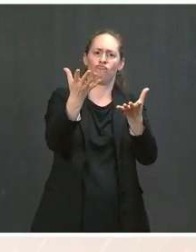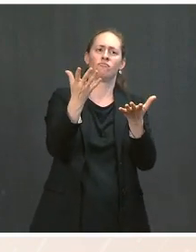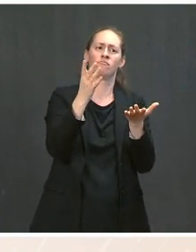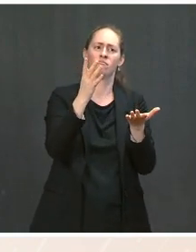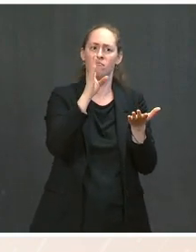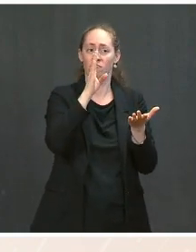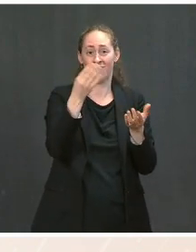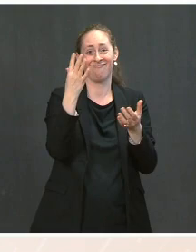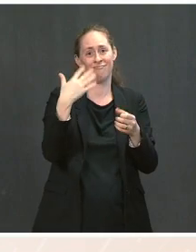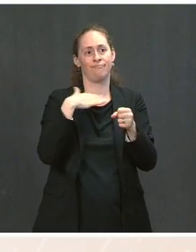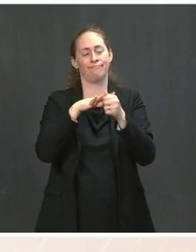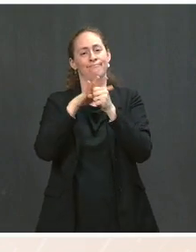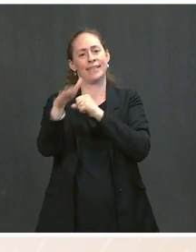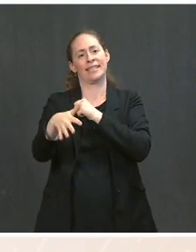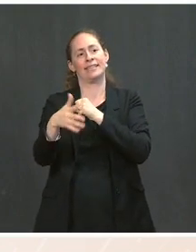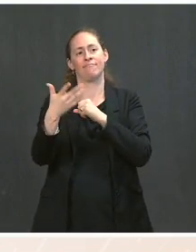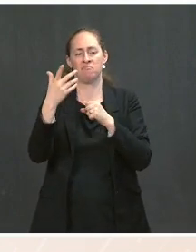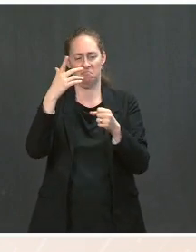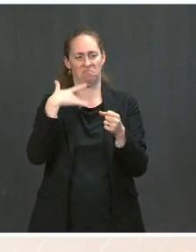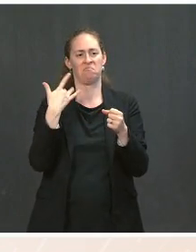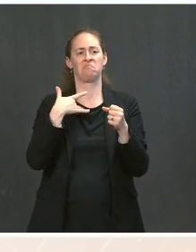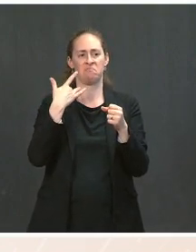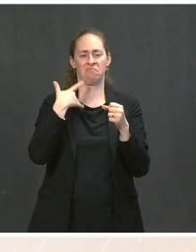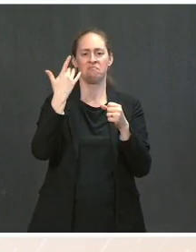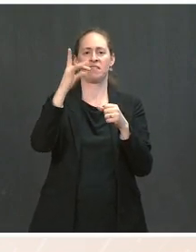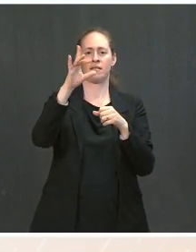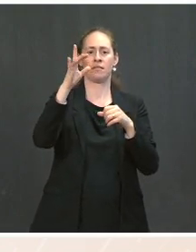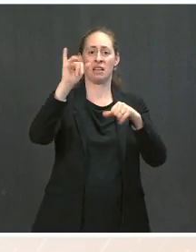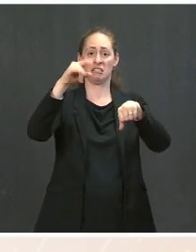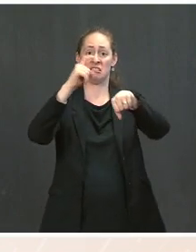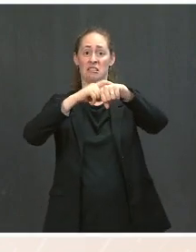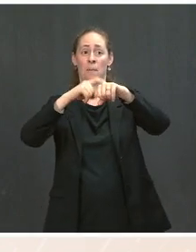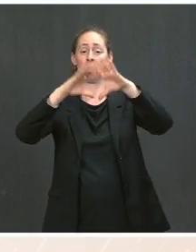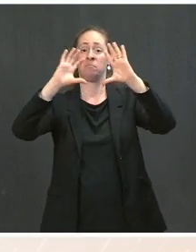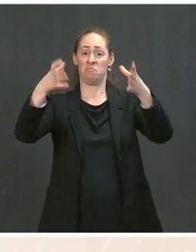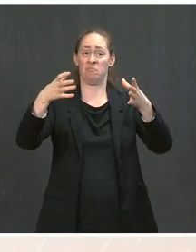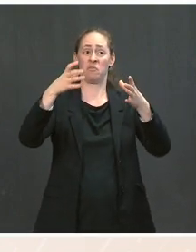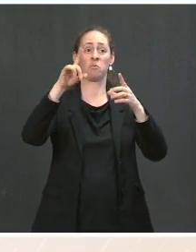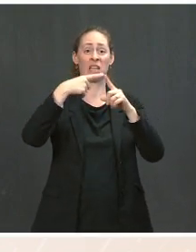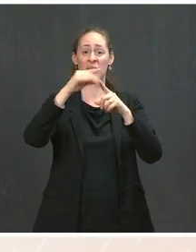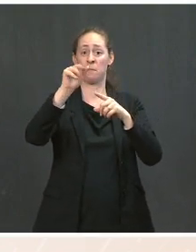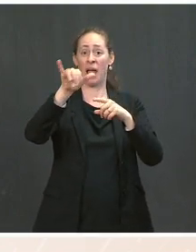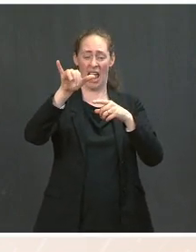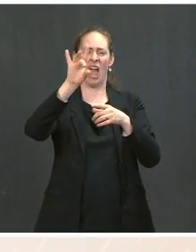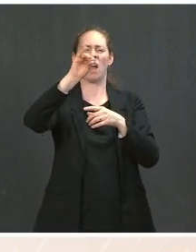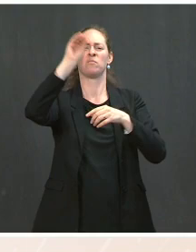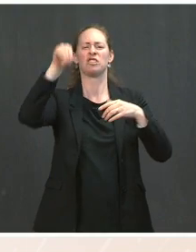for 80 percent of the adult of population by the end of May, we think that will meet the demand. Right?